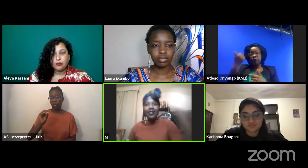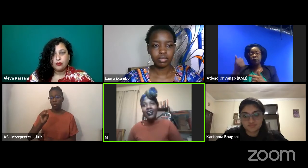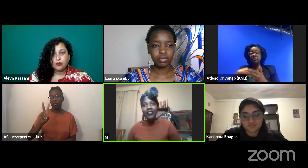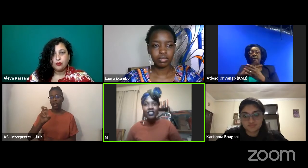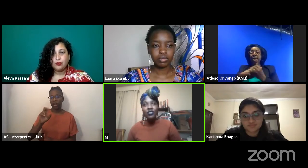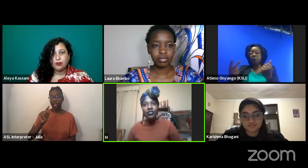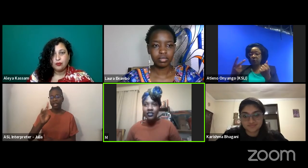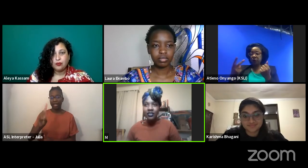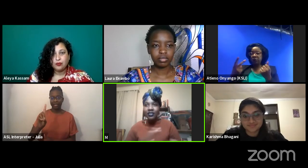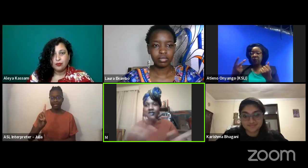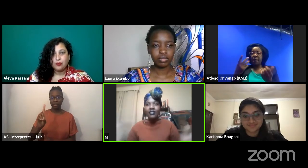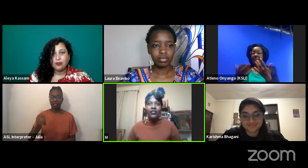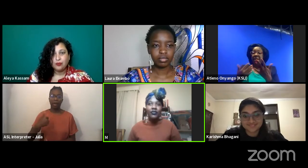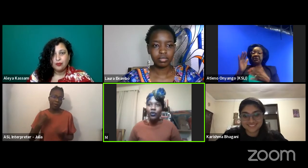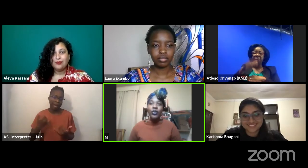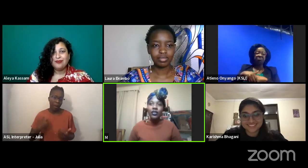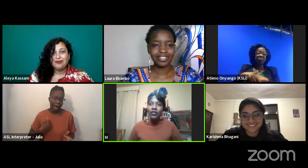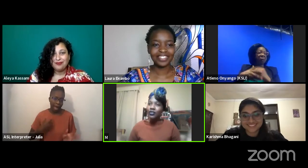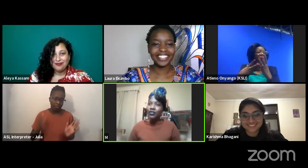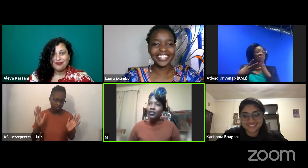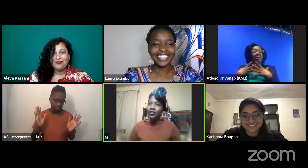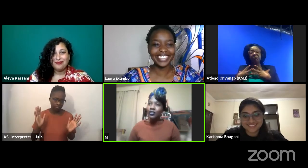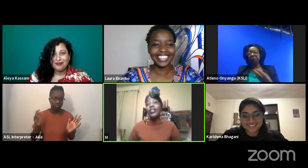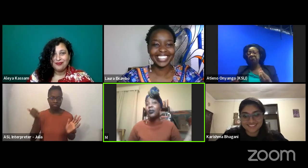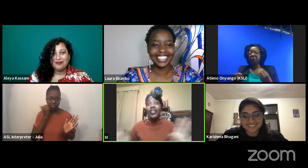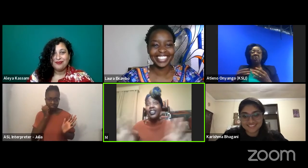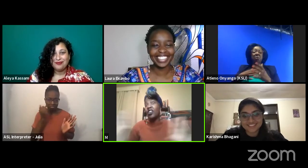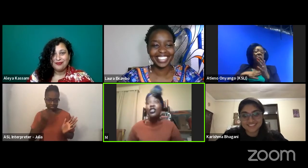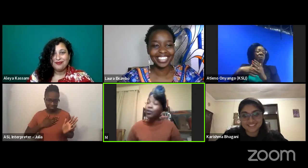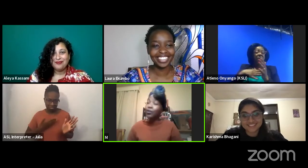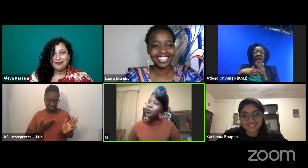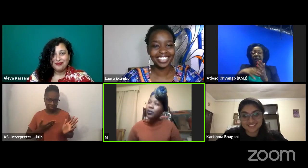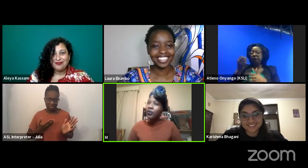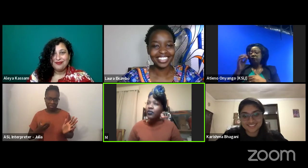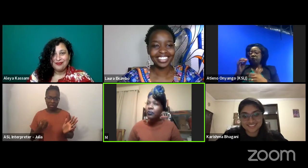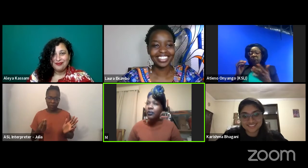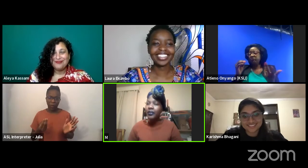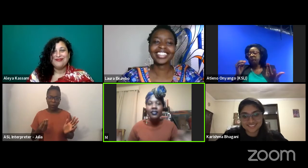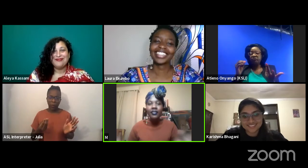and have extroverted for a week. So I just really wanna like, not talk to anyone for about a month.